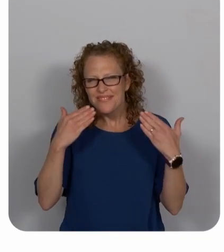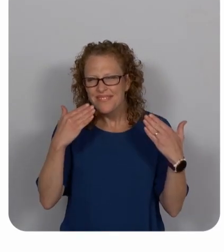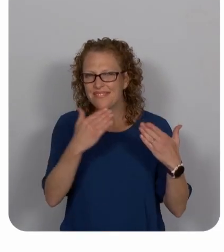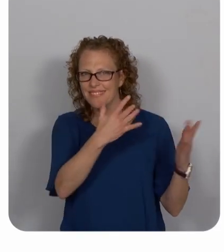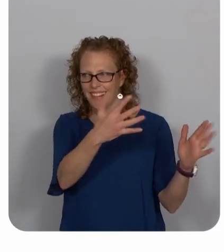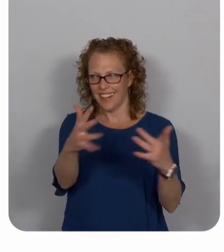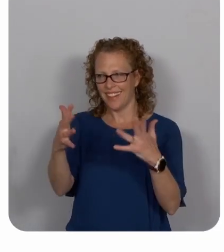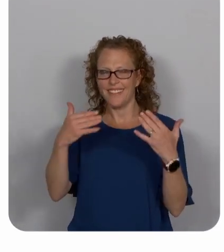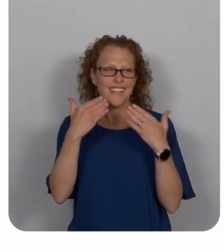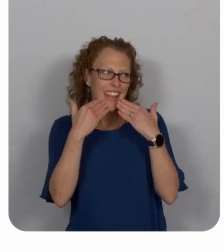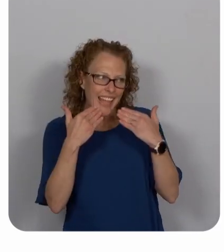Thank you.